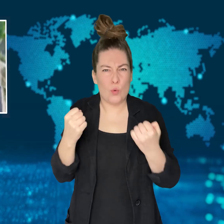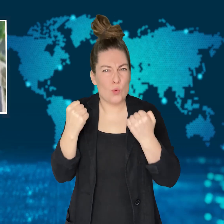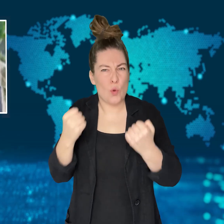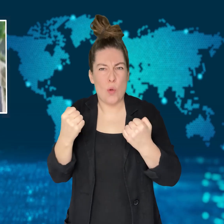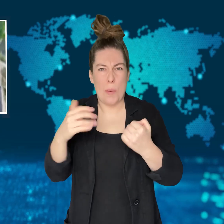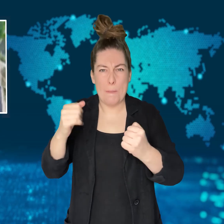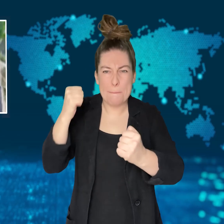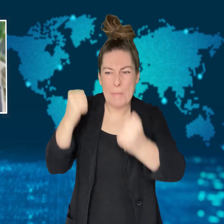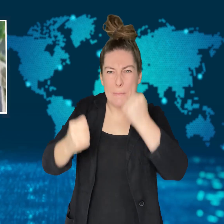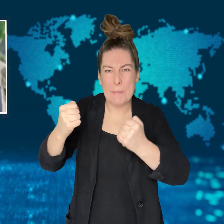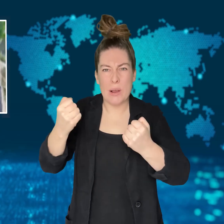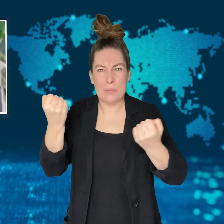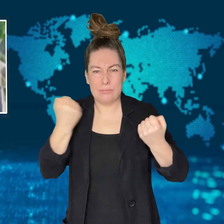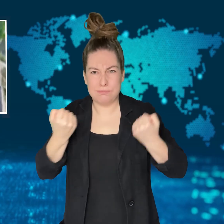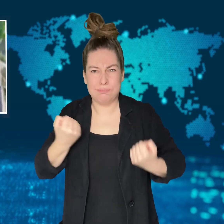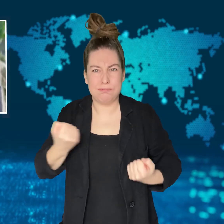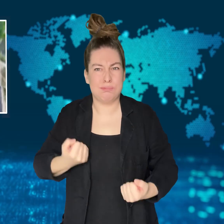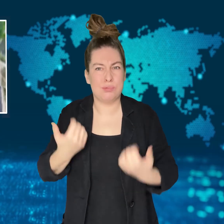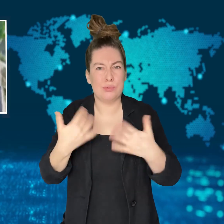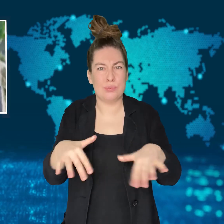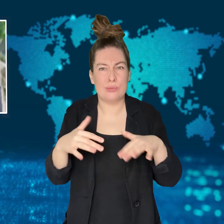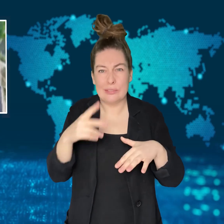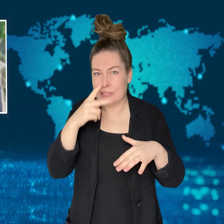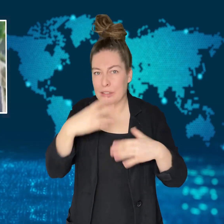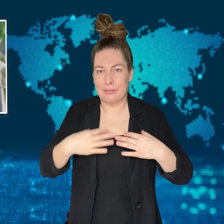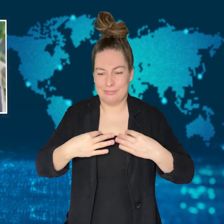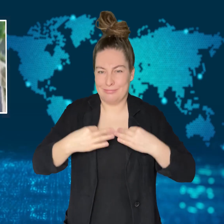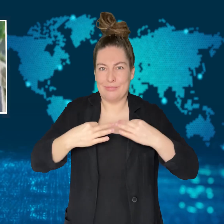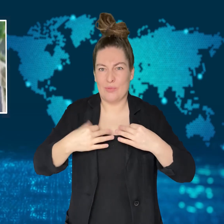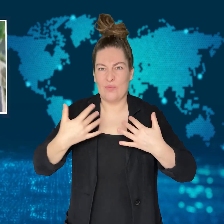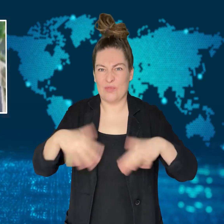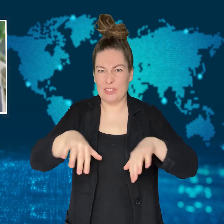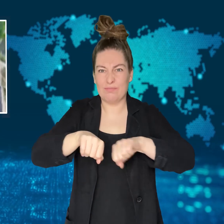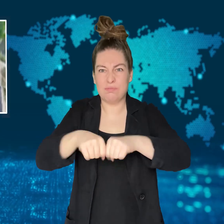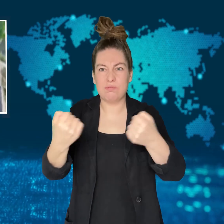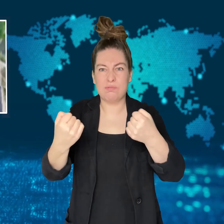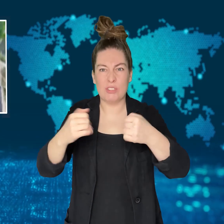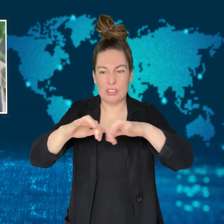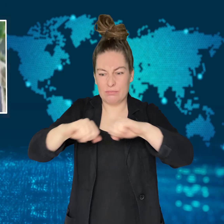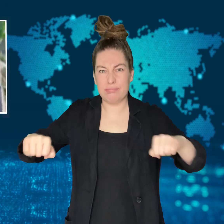Her body was severely injured,